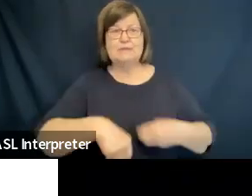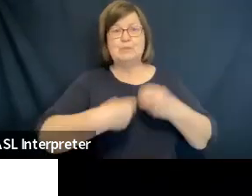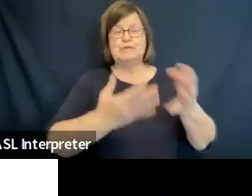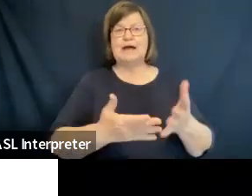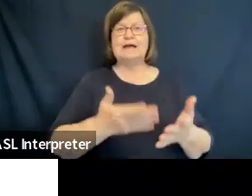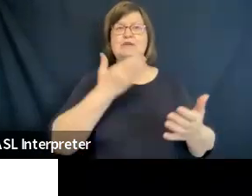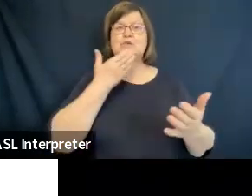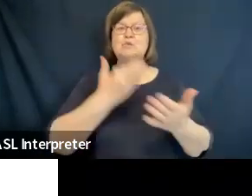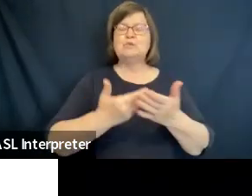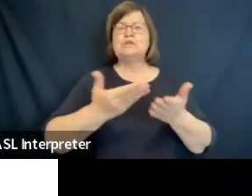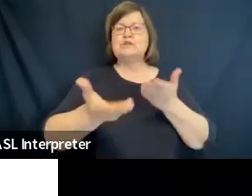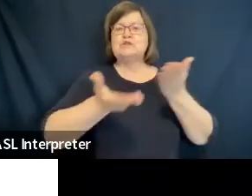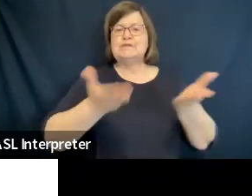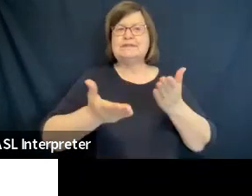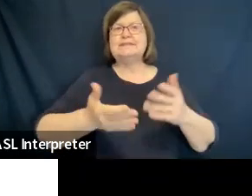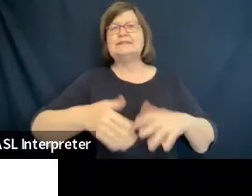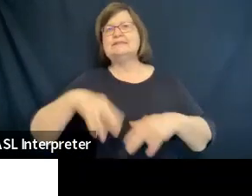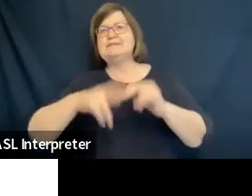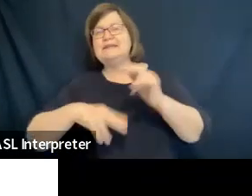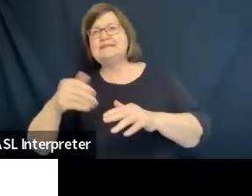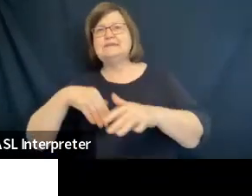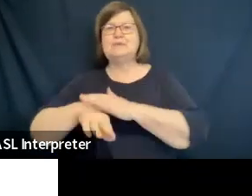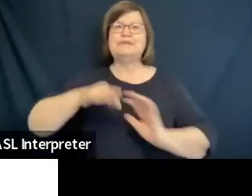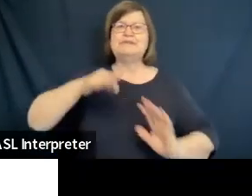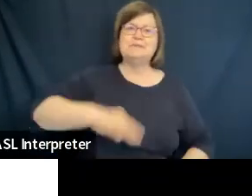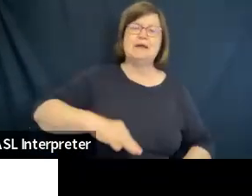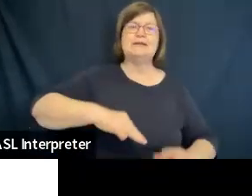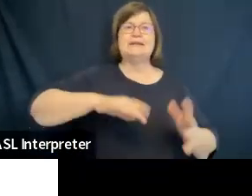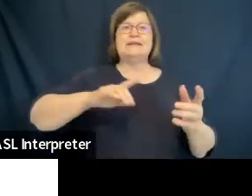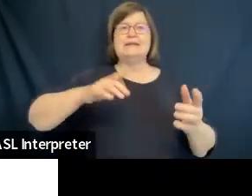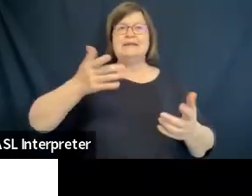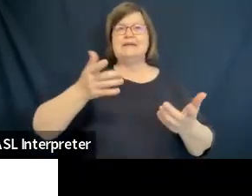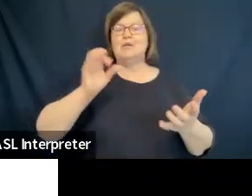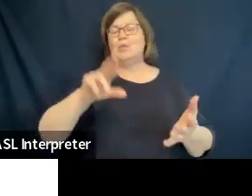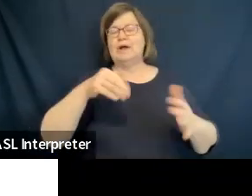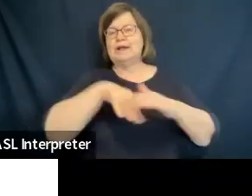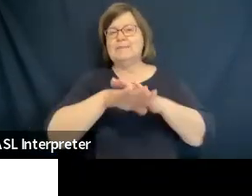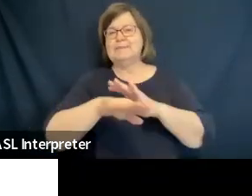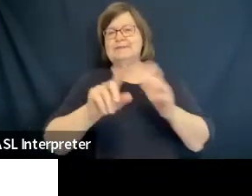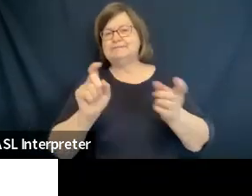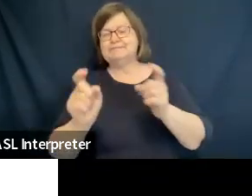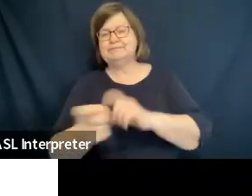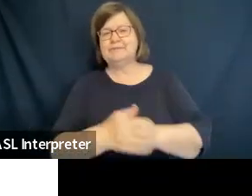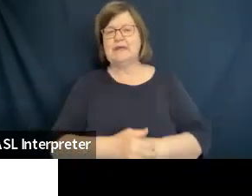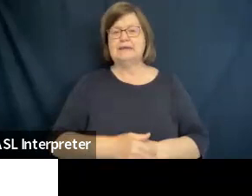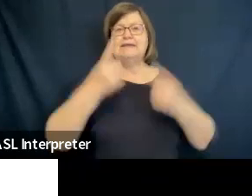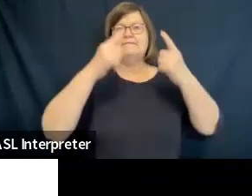services, facilities, privileges, advantages, or accommodations. Second, effective communication.